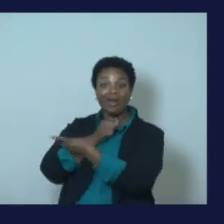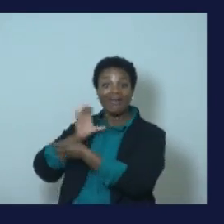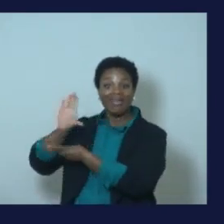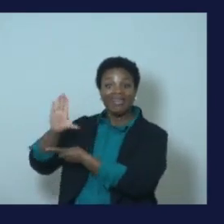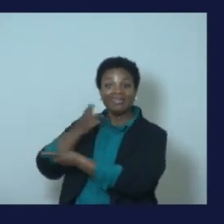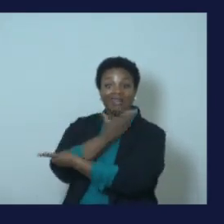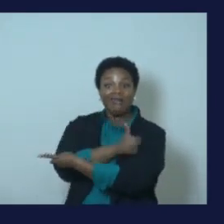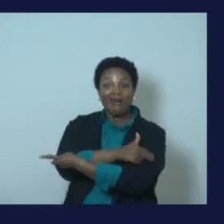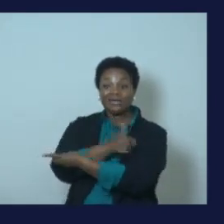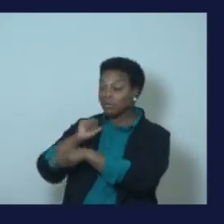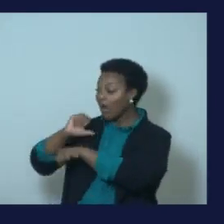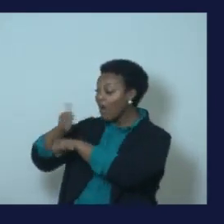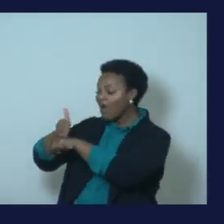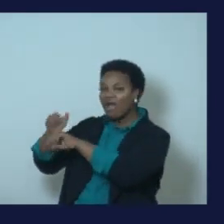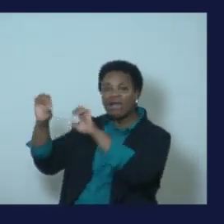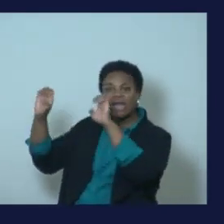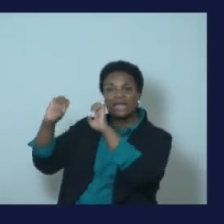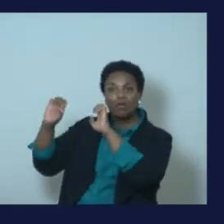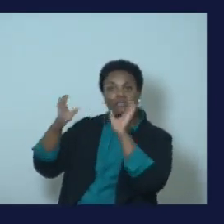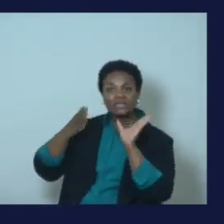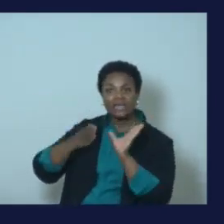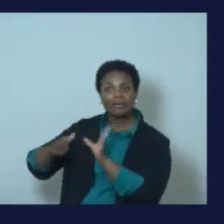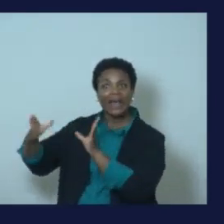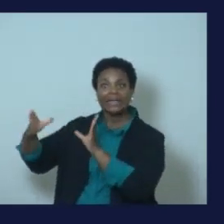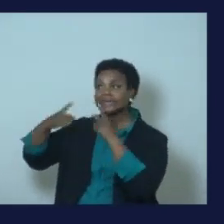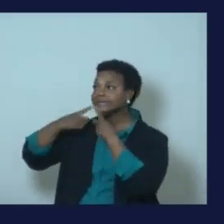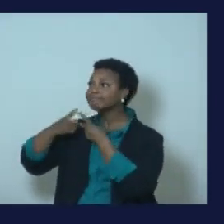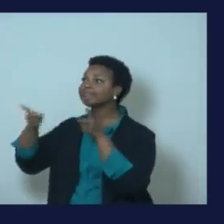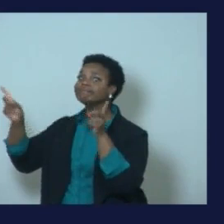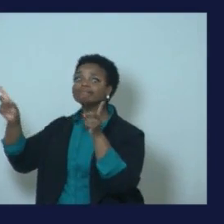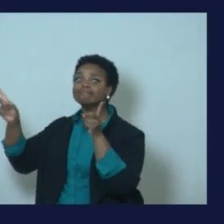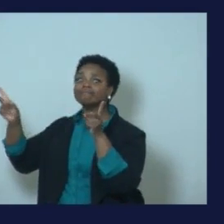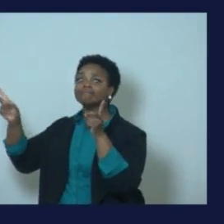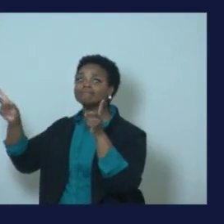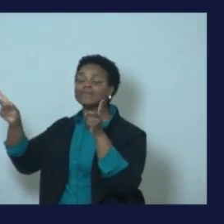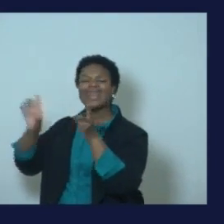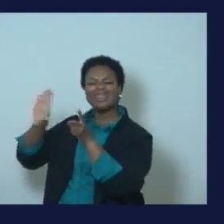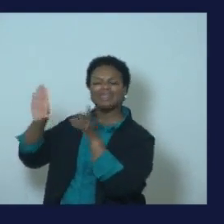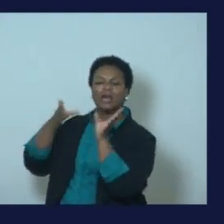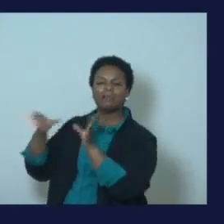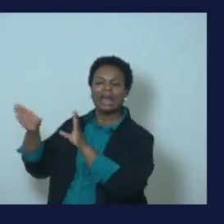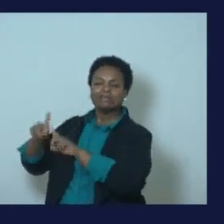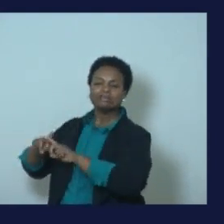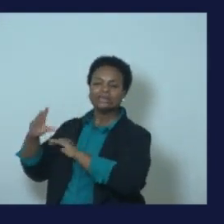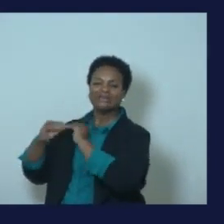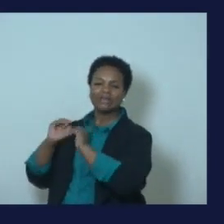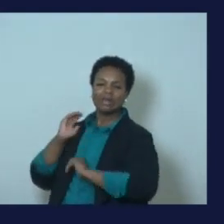SO THIS WEEK ARIZONA AS TOLD THEIR HOSPITALS TO ACTIVATE THEIR EMERGENCY PLANS. WHAT ARE THOSE EMERGENCY PLANS?